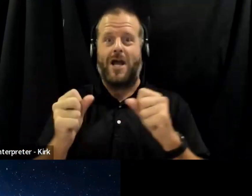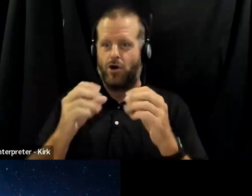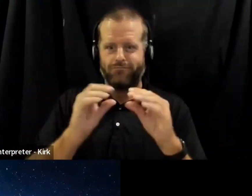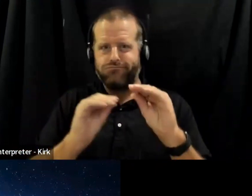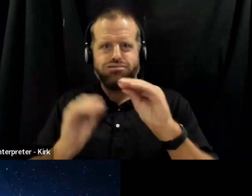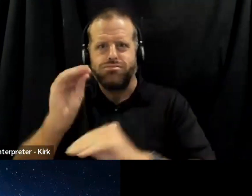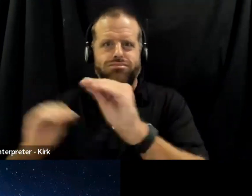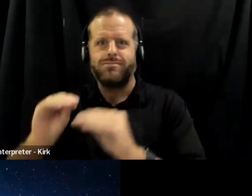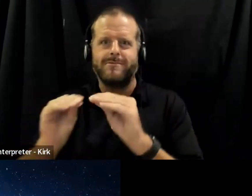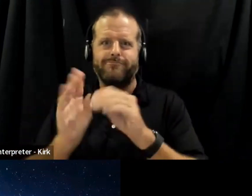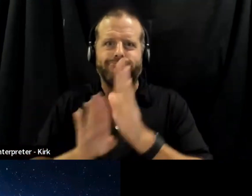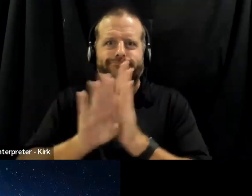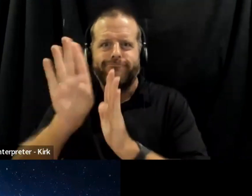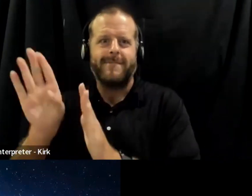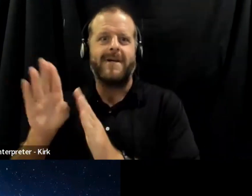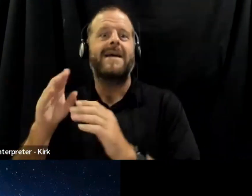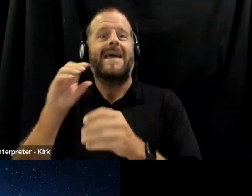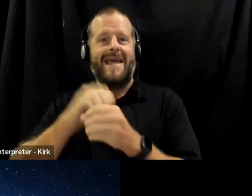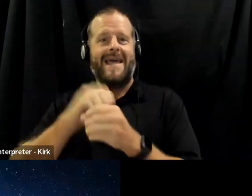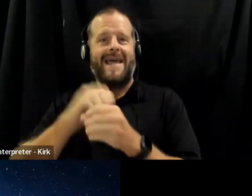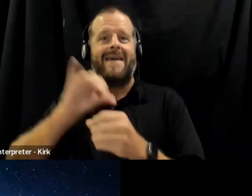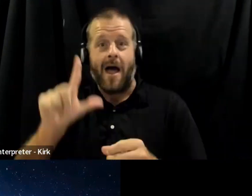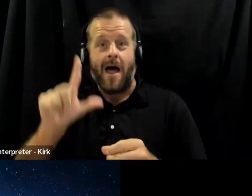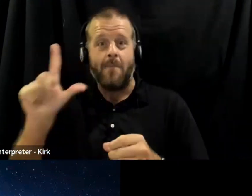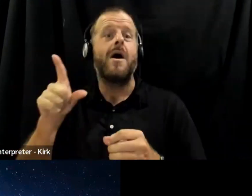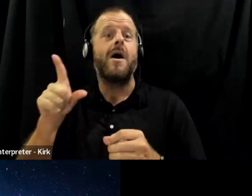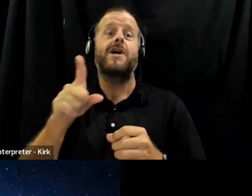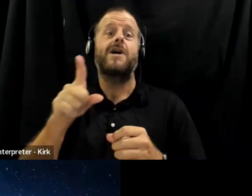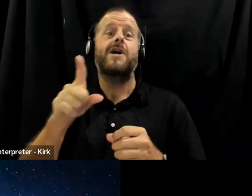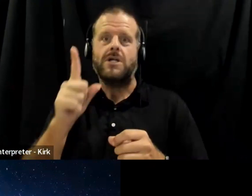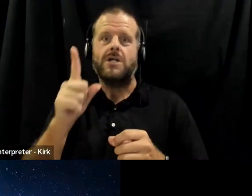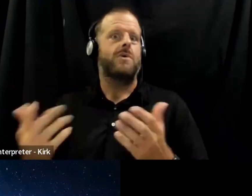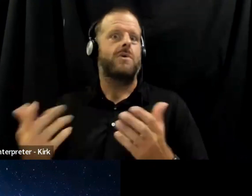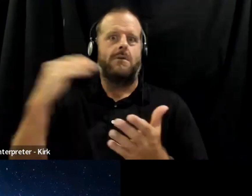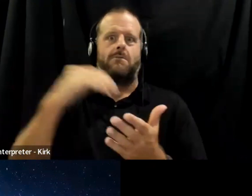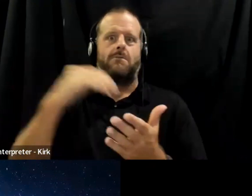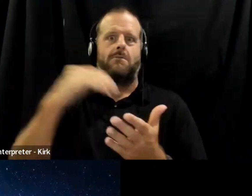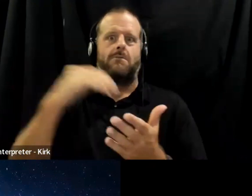and she is reimagining digital inclusivity, and I'm really looking forward to hearing